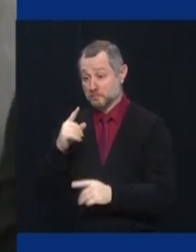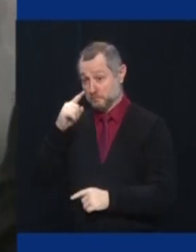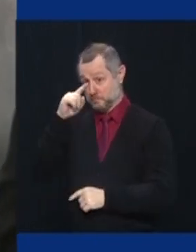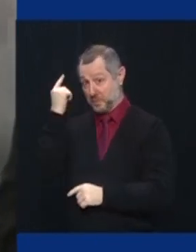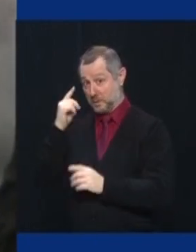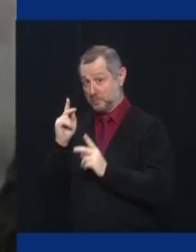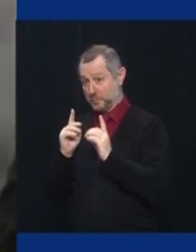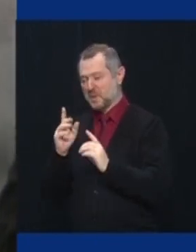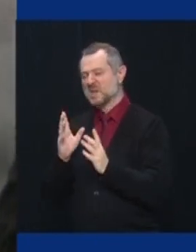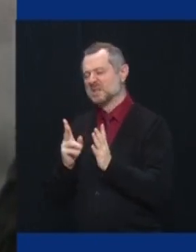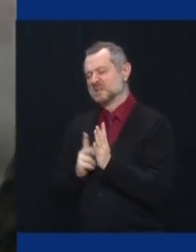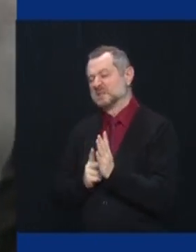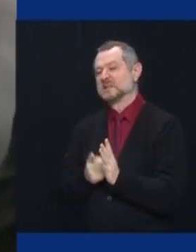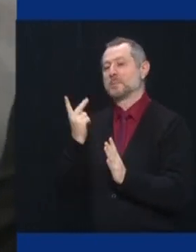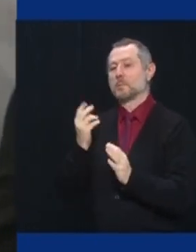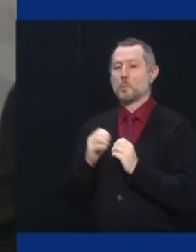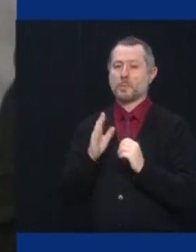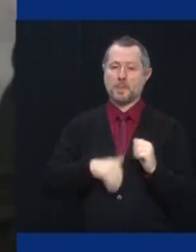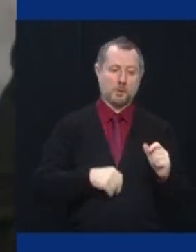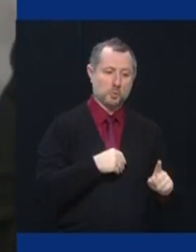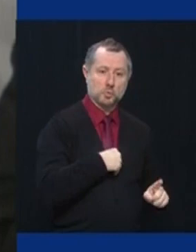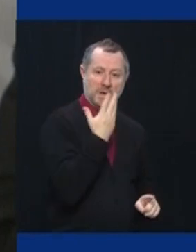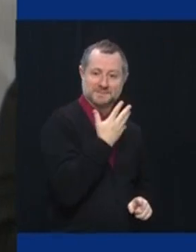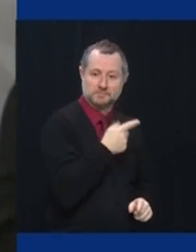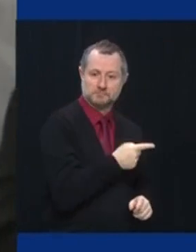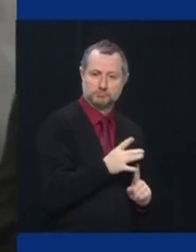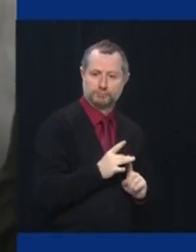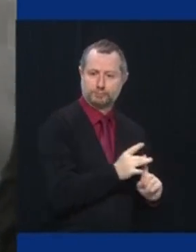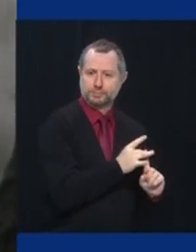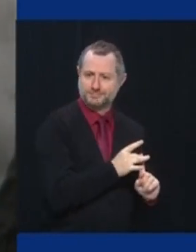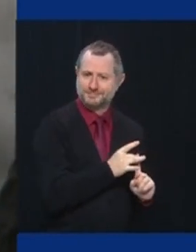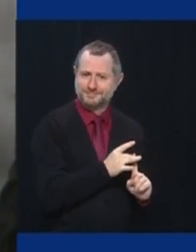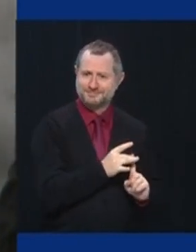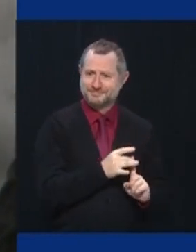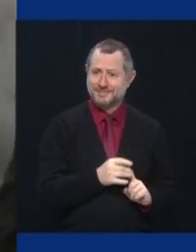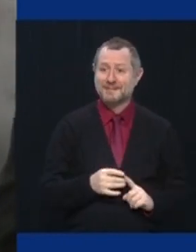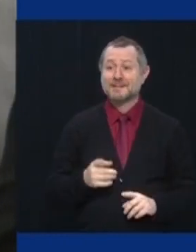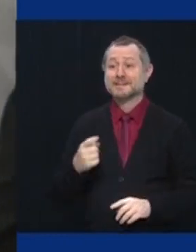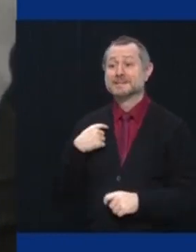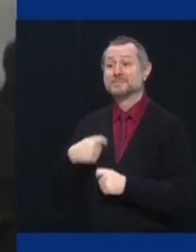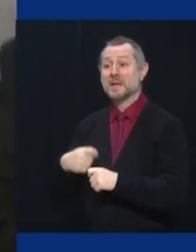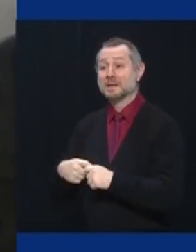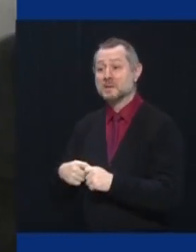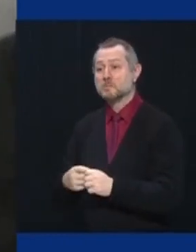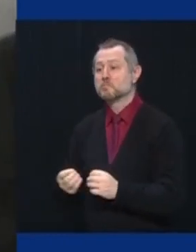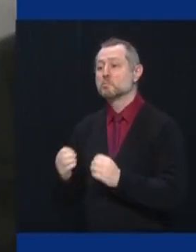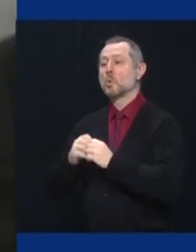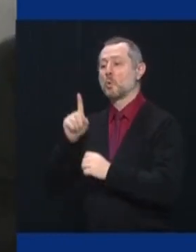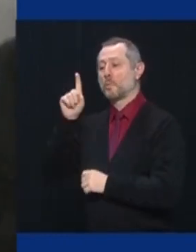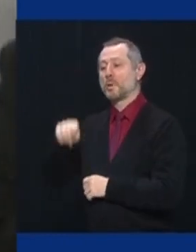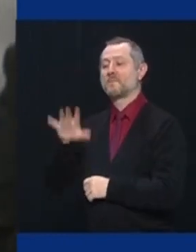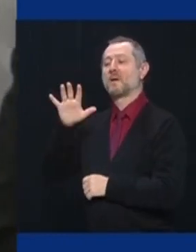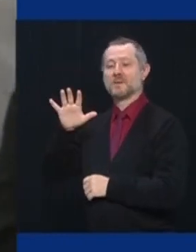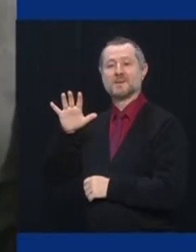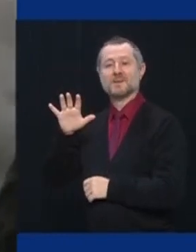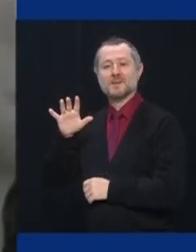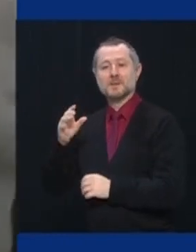TWICE AS MANY BLACK PEOPLE DIED FROM COVID AS WHITE PEOPLE. TWICE AS MANY BLACK PEOPLE DIED FROM COVID AS WHITE PEOPLE, JUST